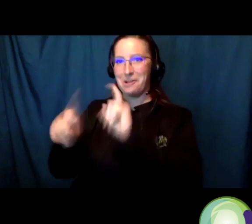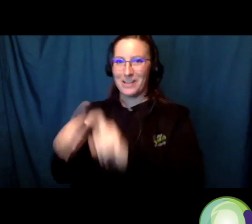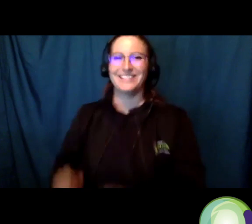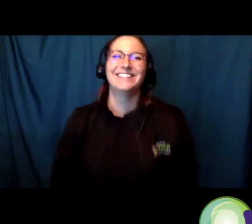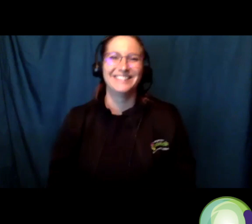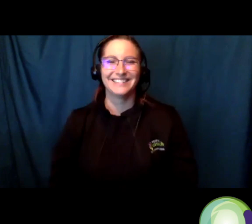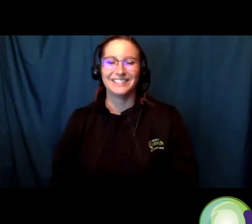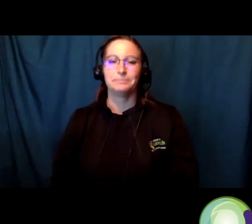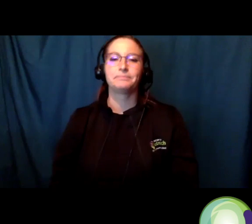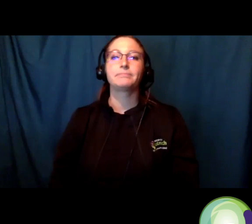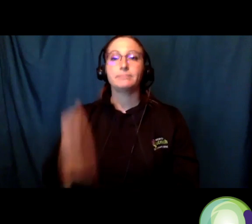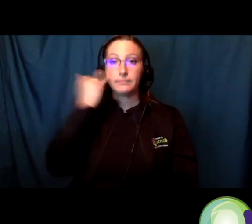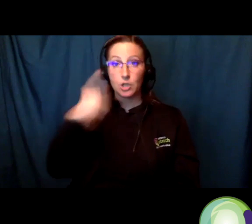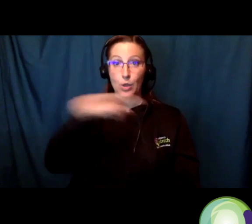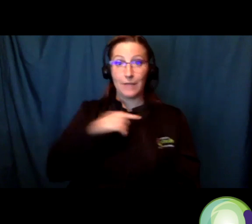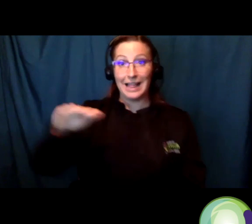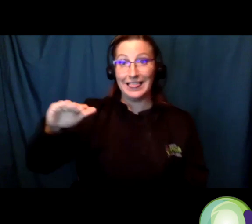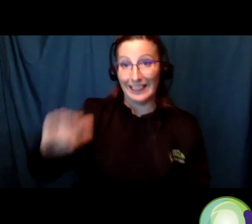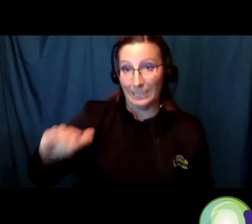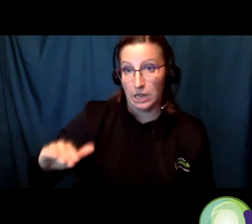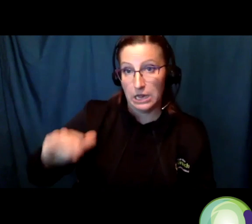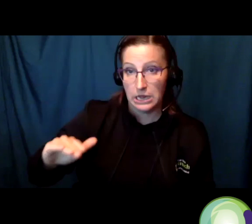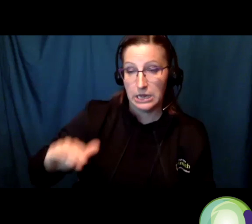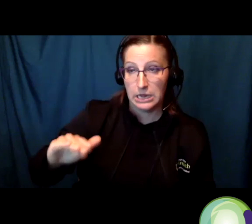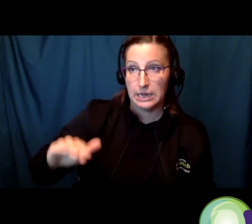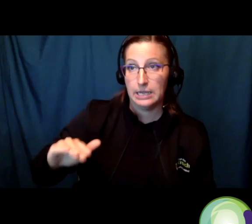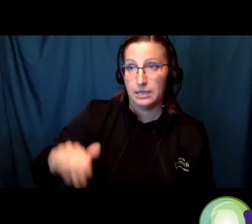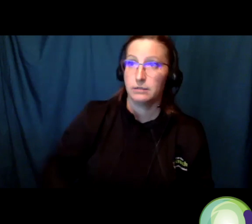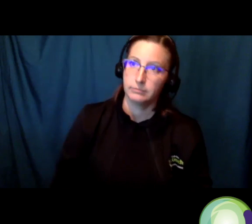you have a little on the other end, I mean obviously you're